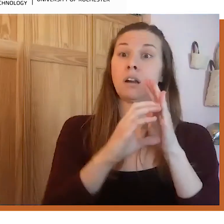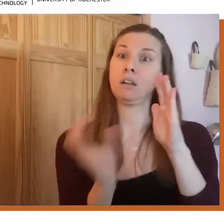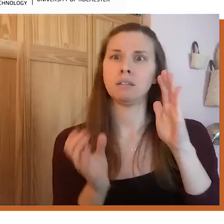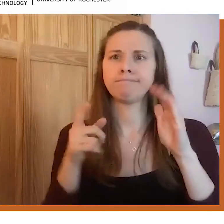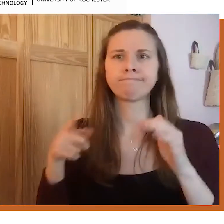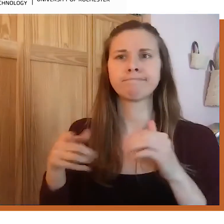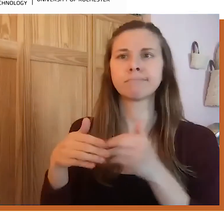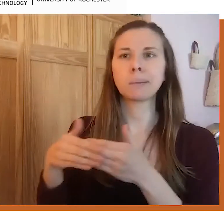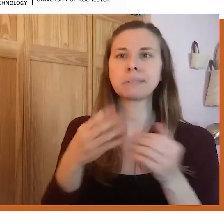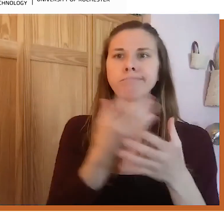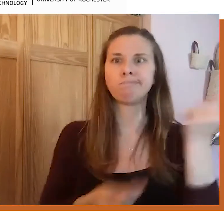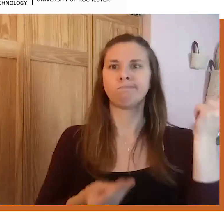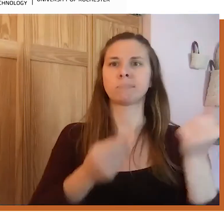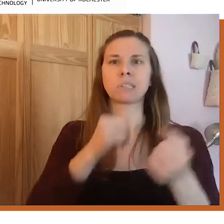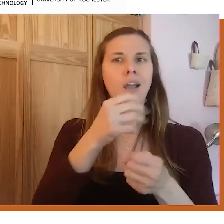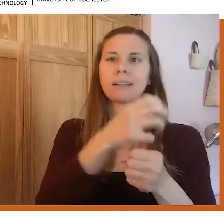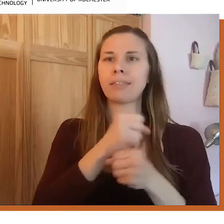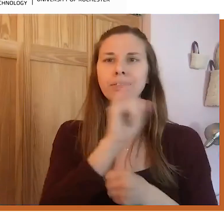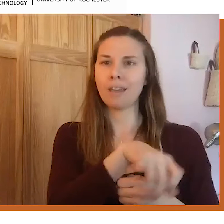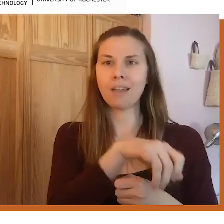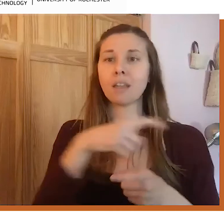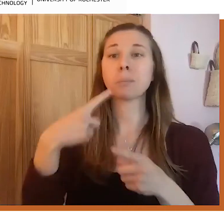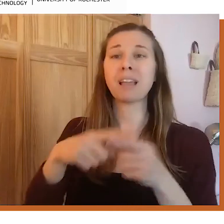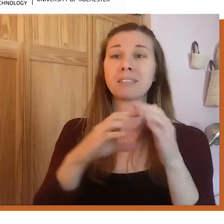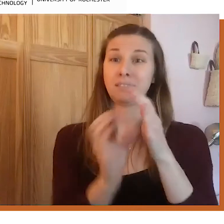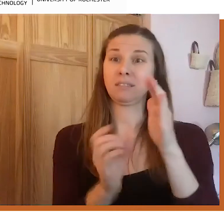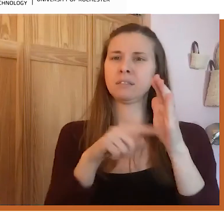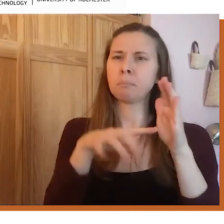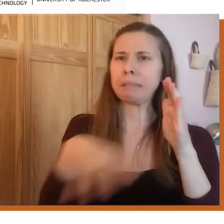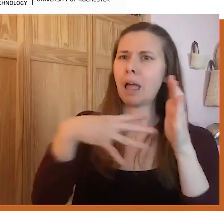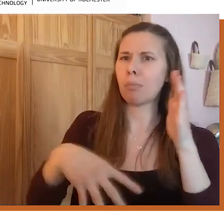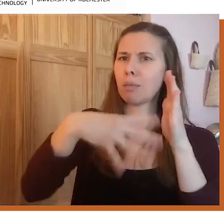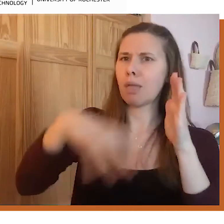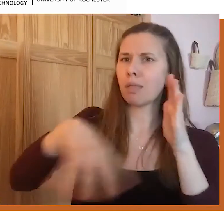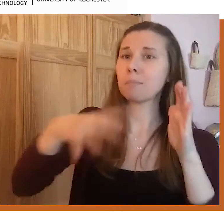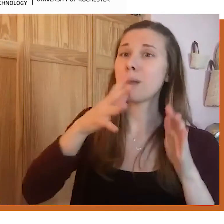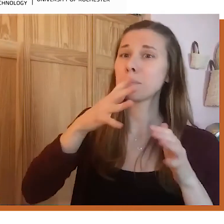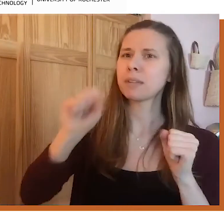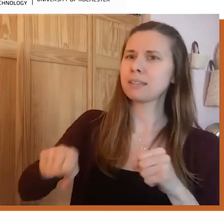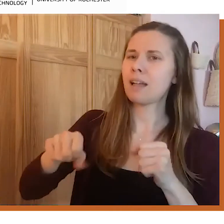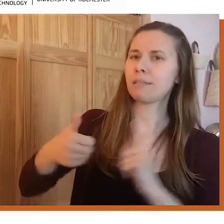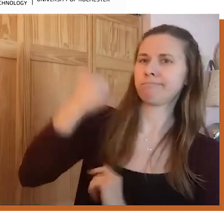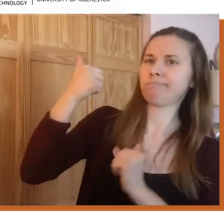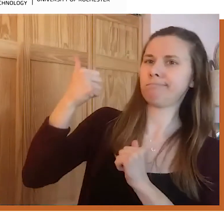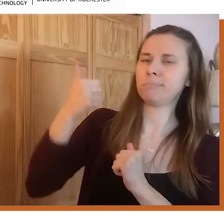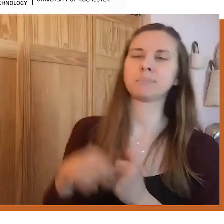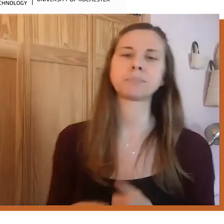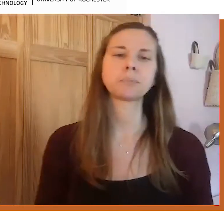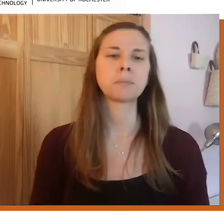so if an abruption happens, the nutrients cannot get to the baby, and the mother could have some internal bleeding,